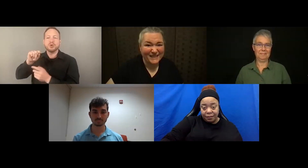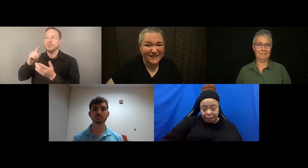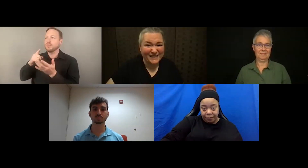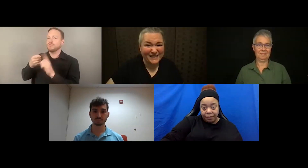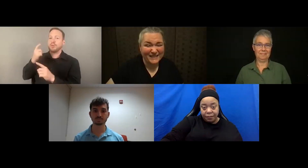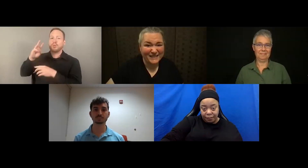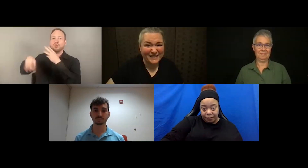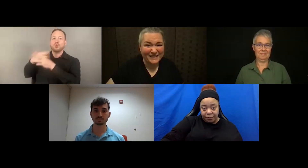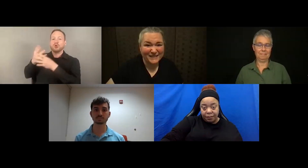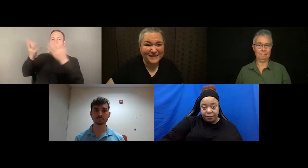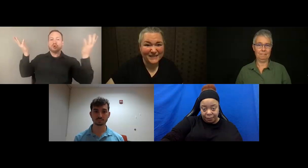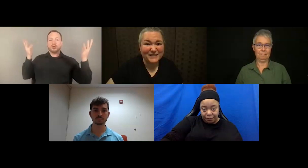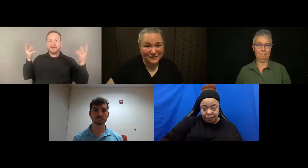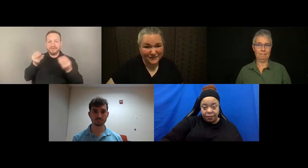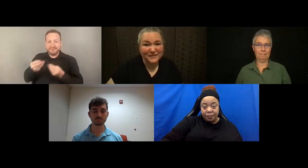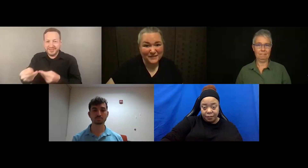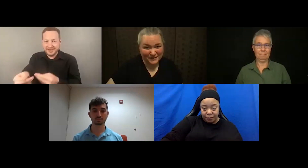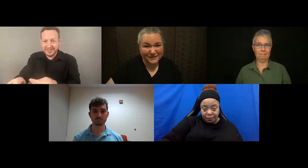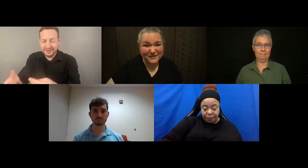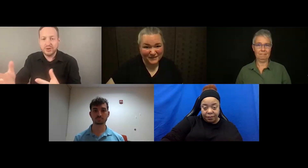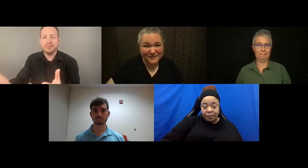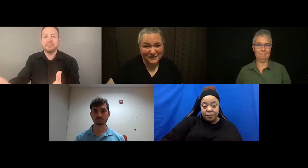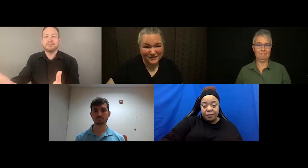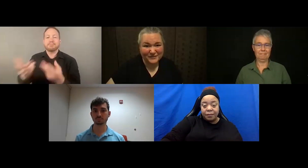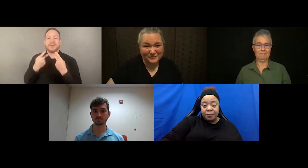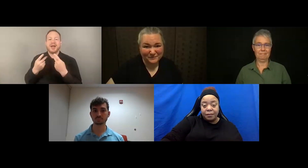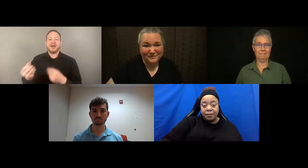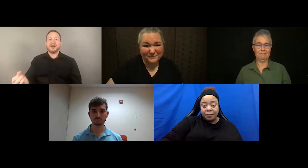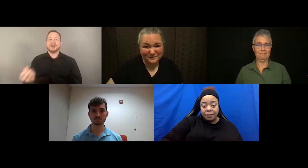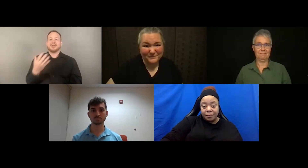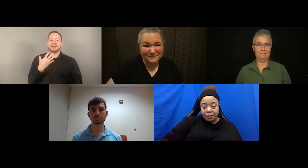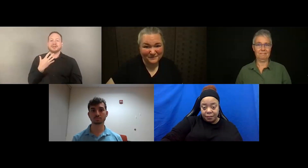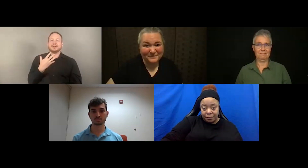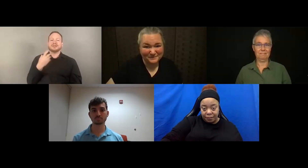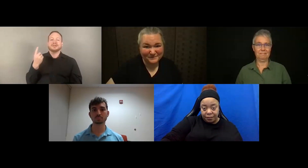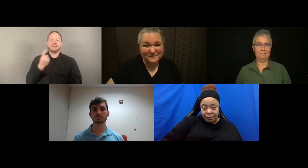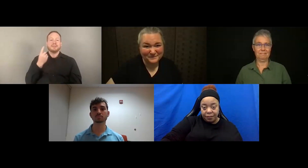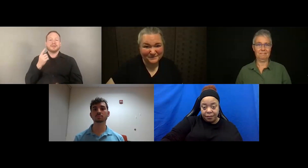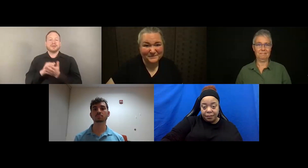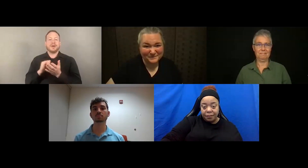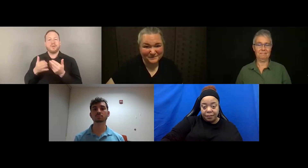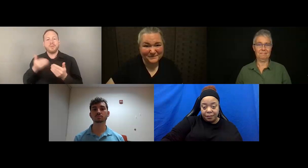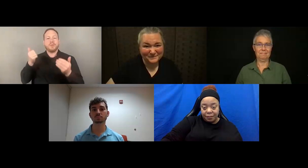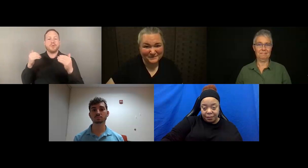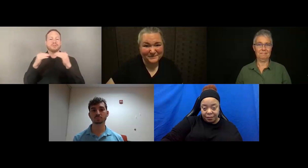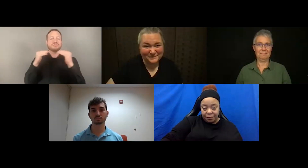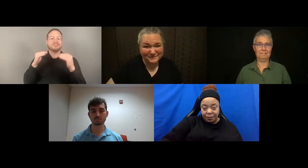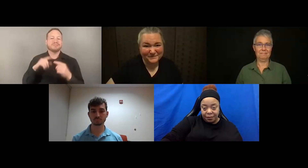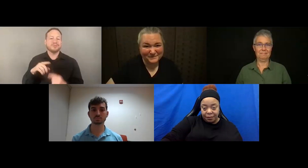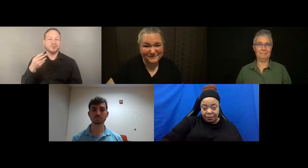from the world, and then we tell it what to give it back to us, which is almost